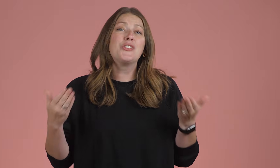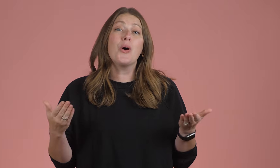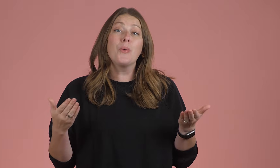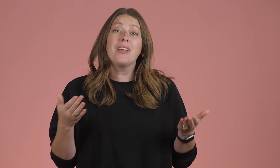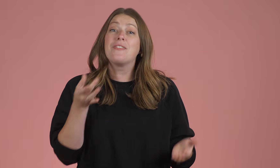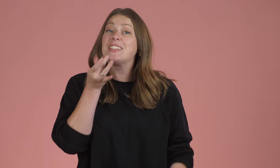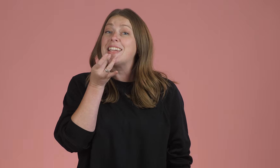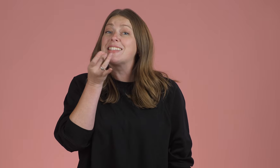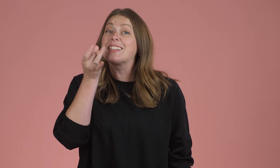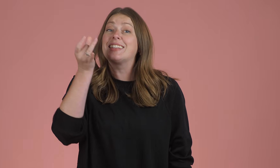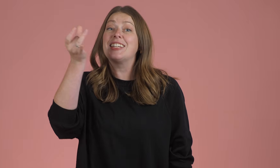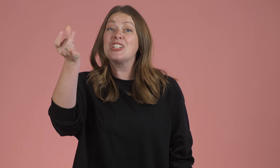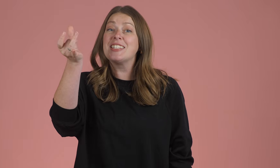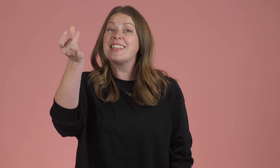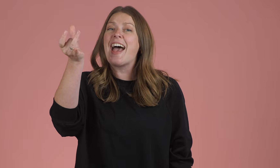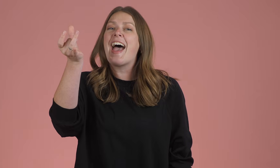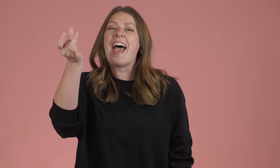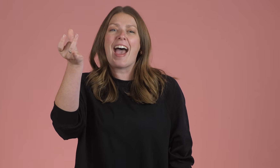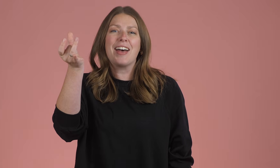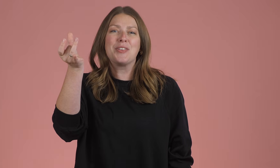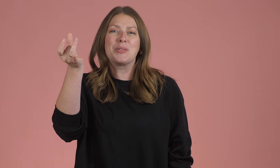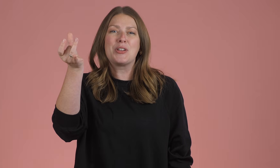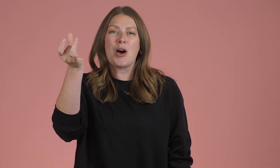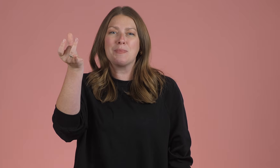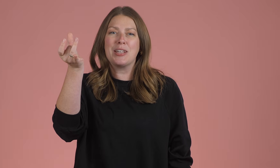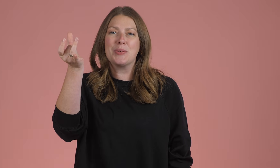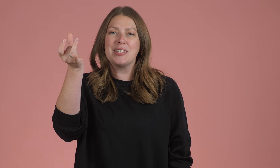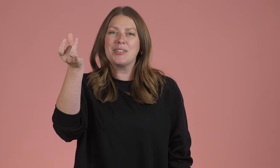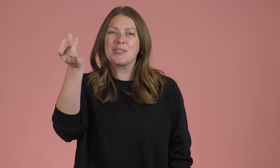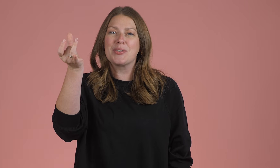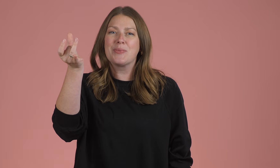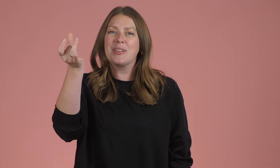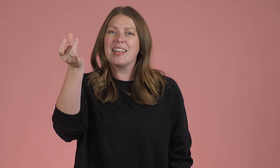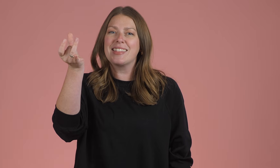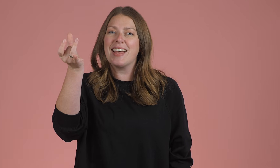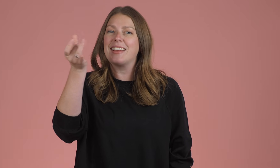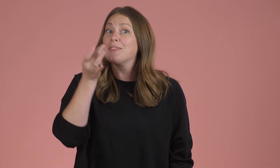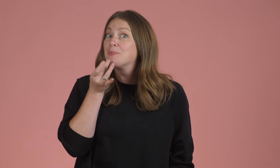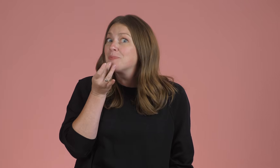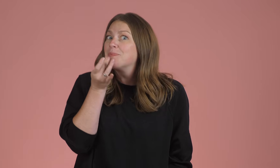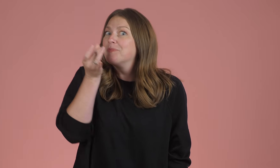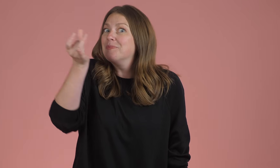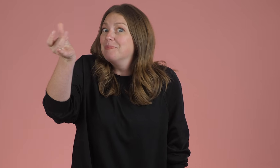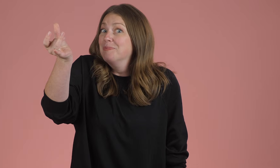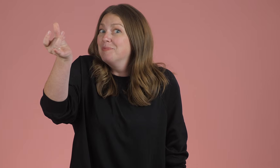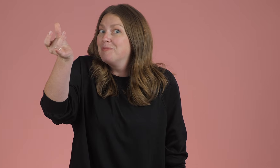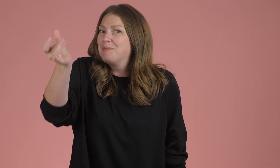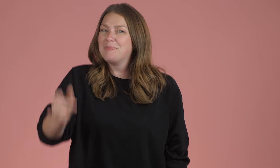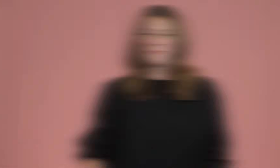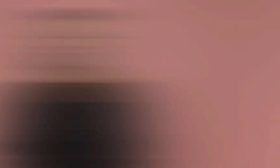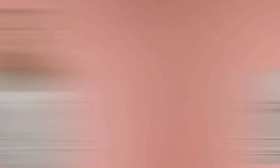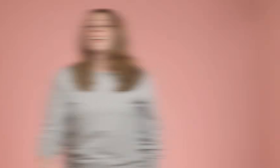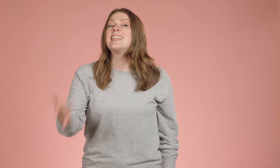So if it tastes delicious, add those non manual signals with that sign. Mm